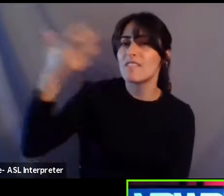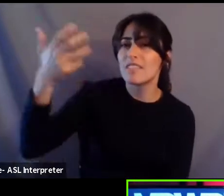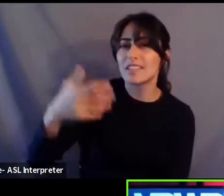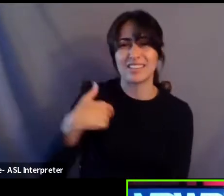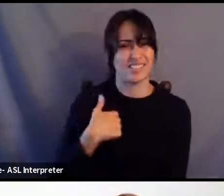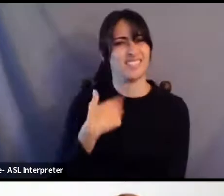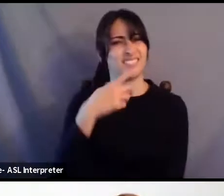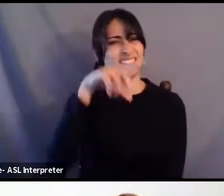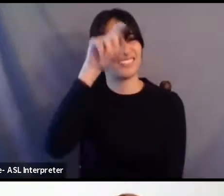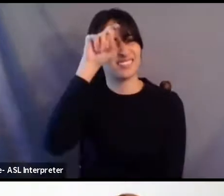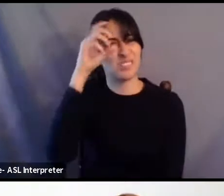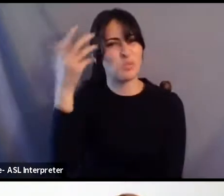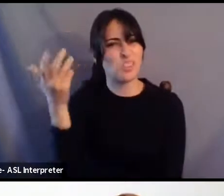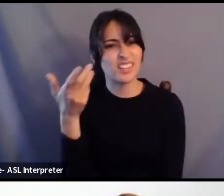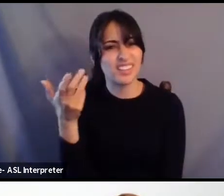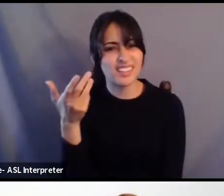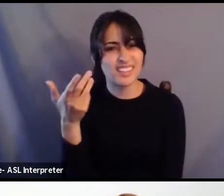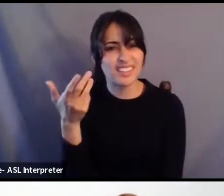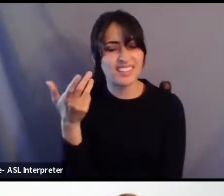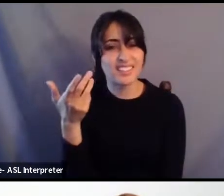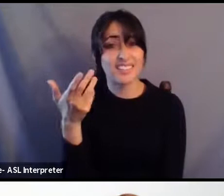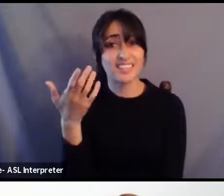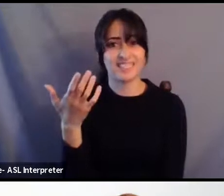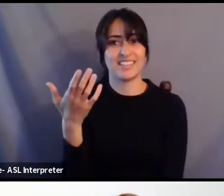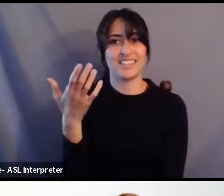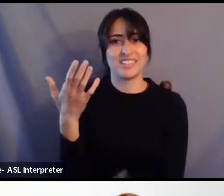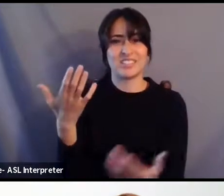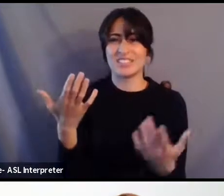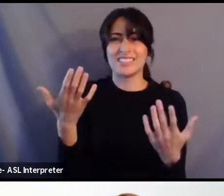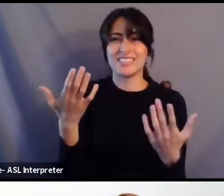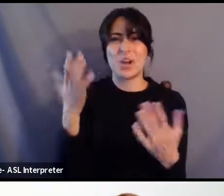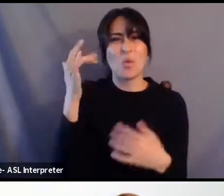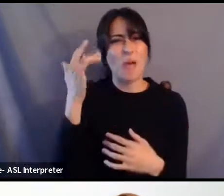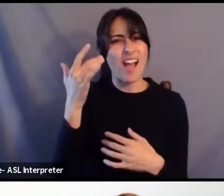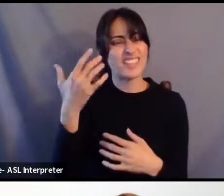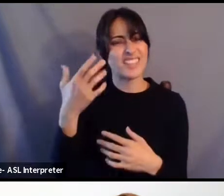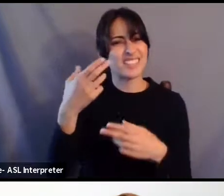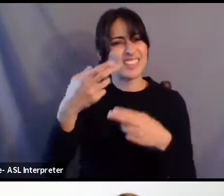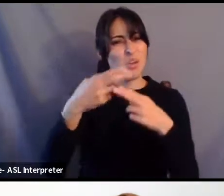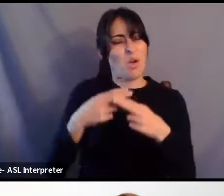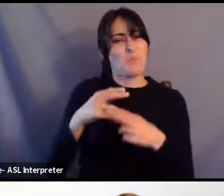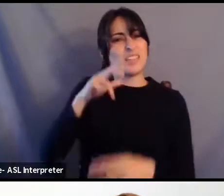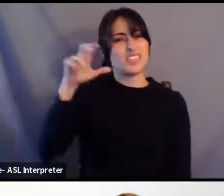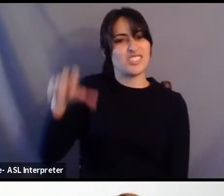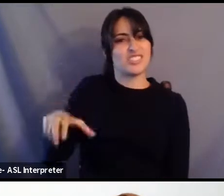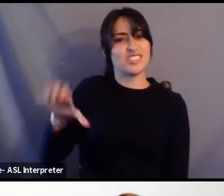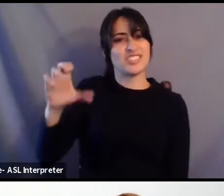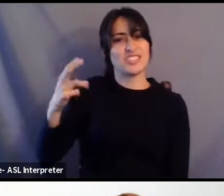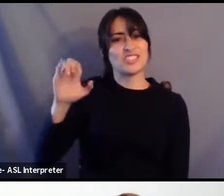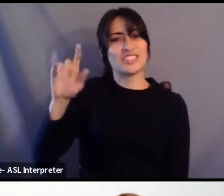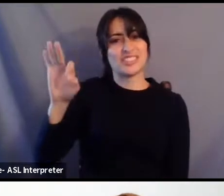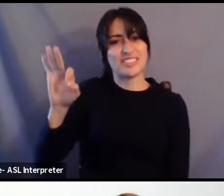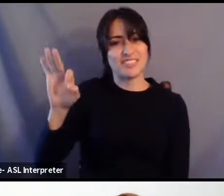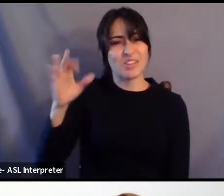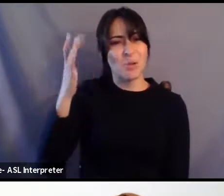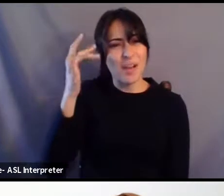You know, is it just by coincidence? Why is he calling me chief? Why is that? And again,